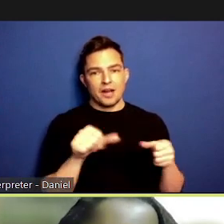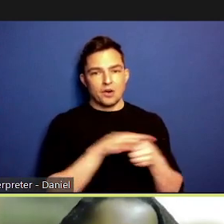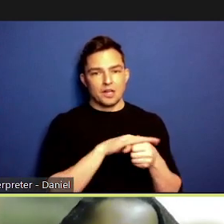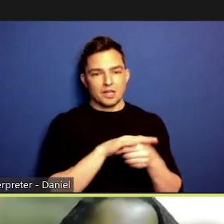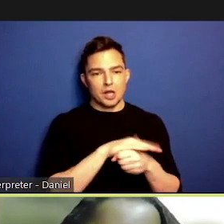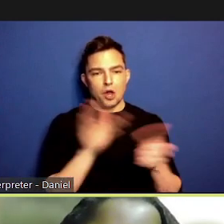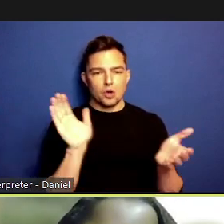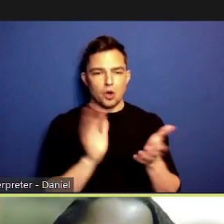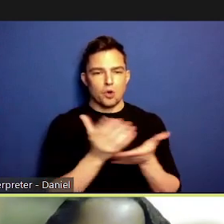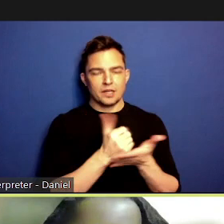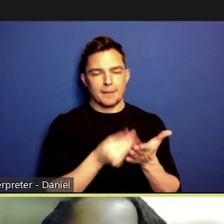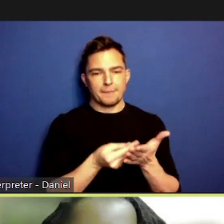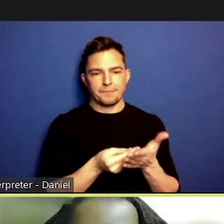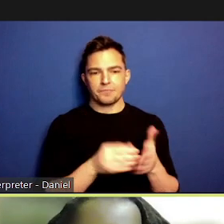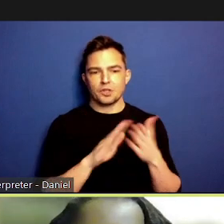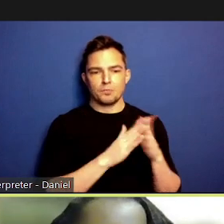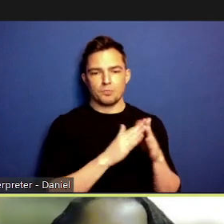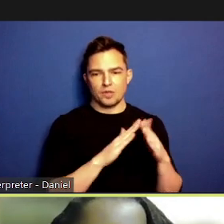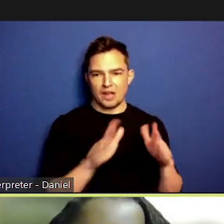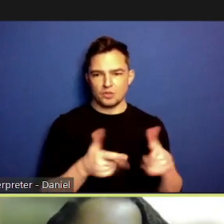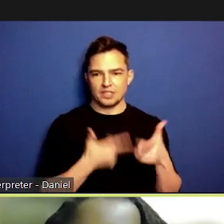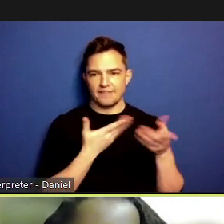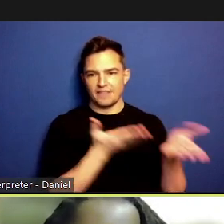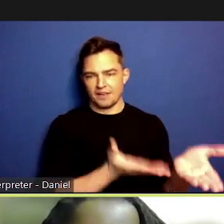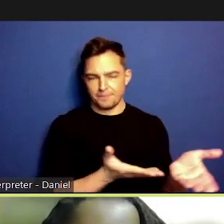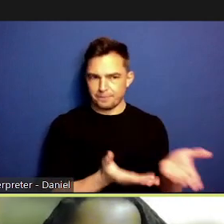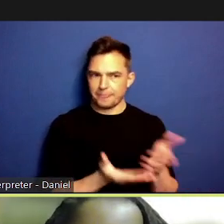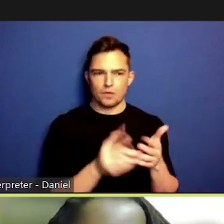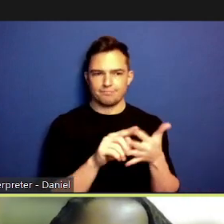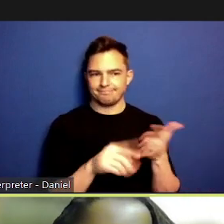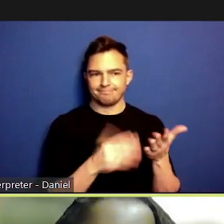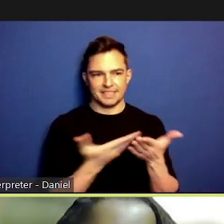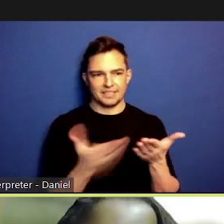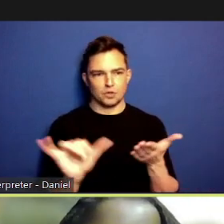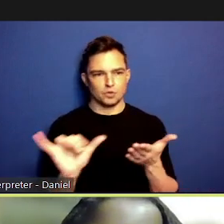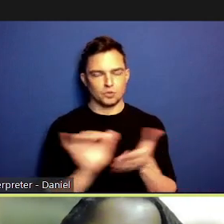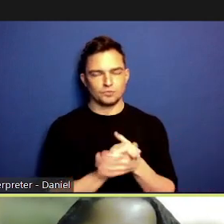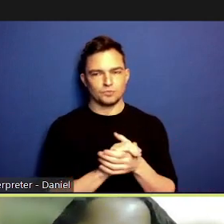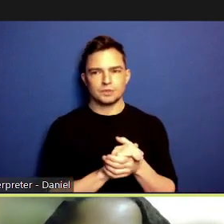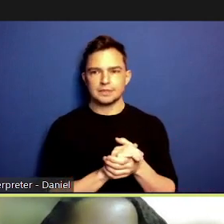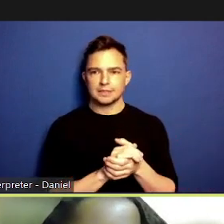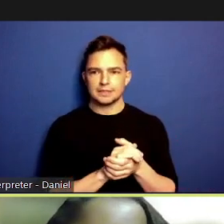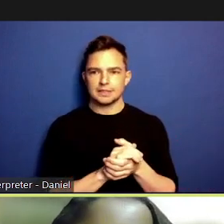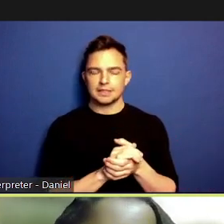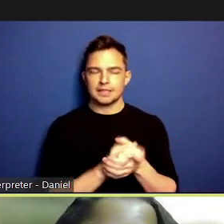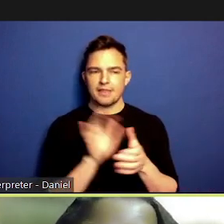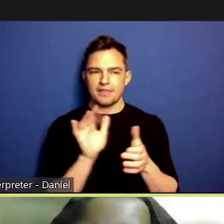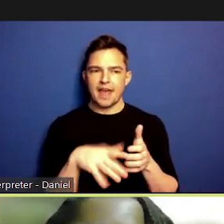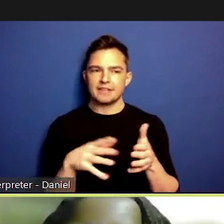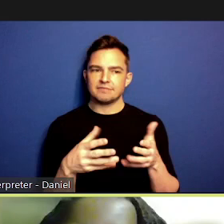Damien lived in community housing. So these are also things that interacted, and influenced